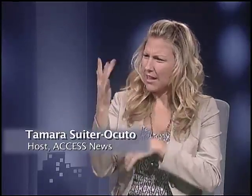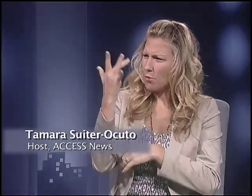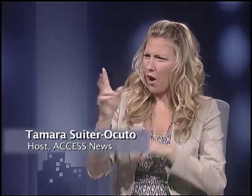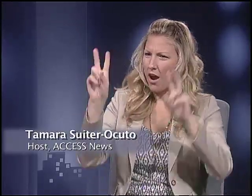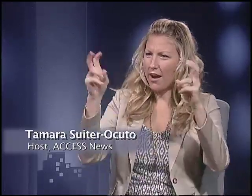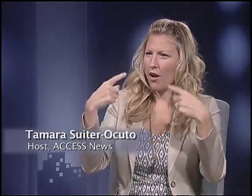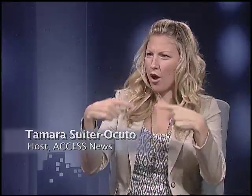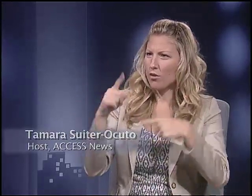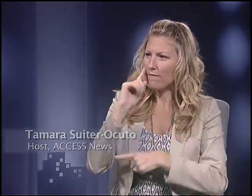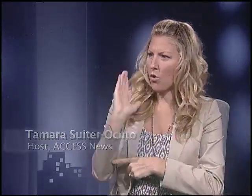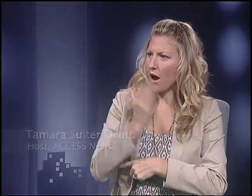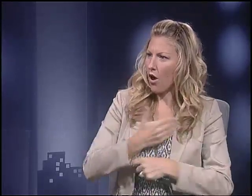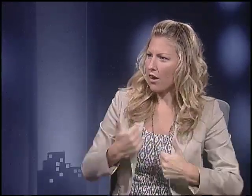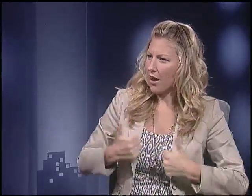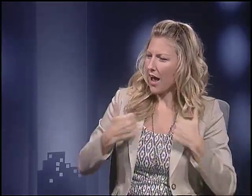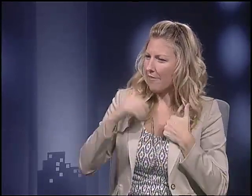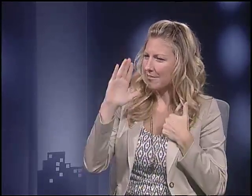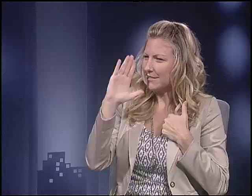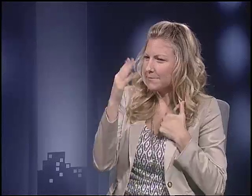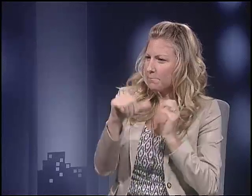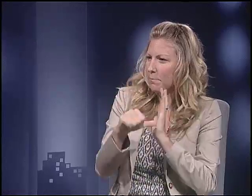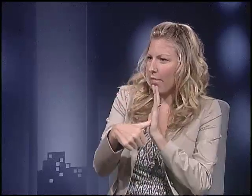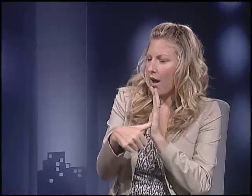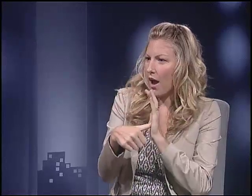Can you explain why arguing for our lives seems